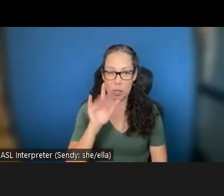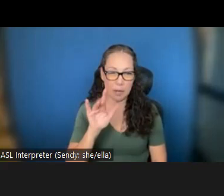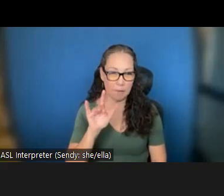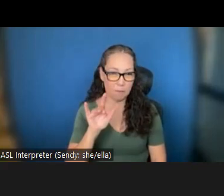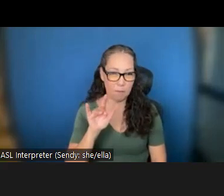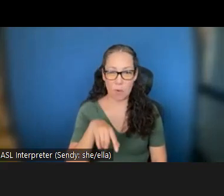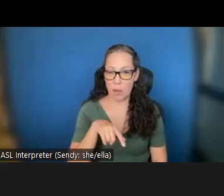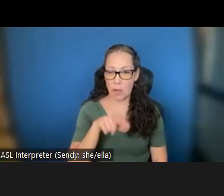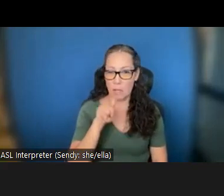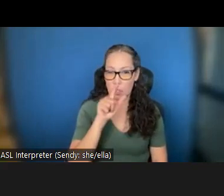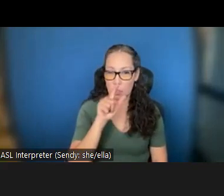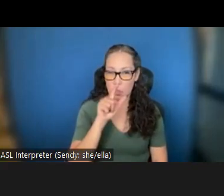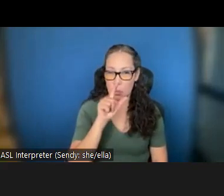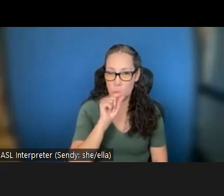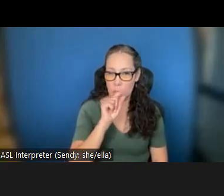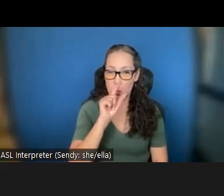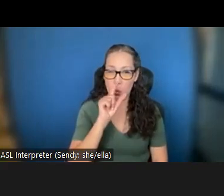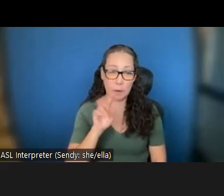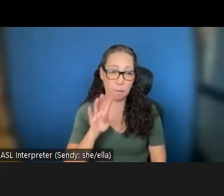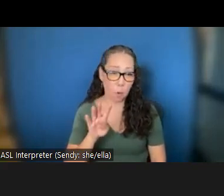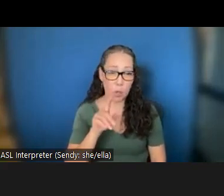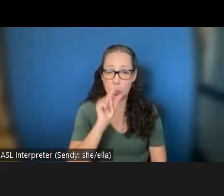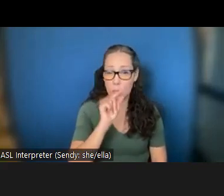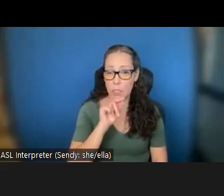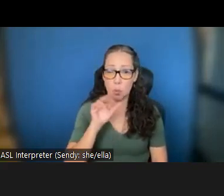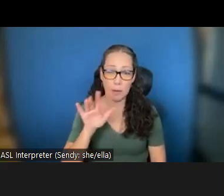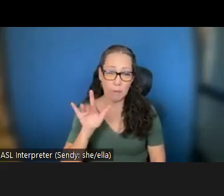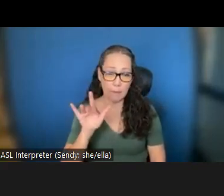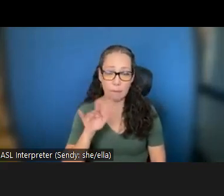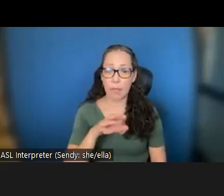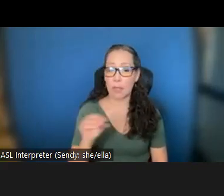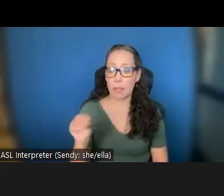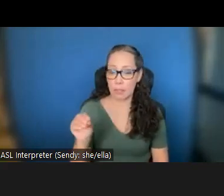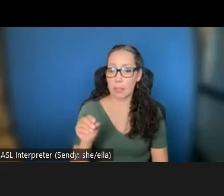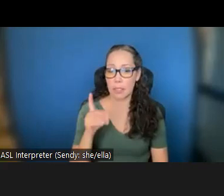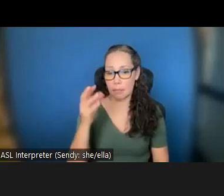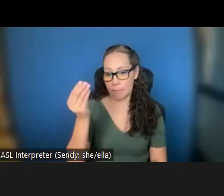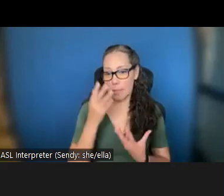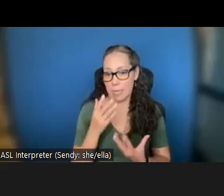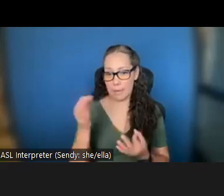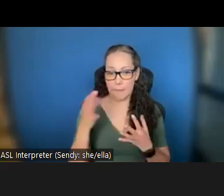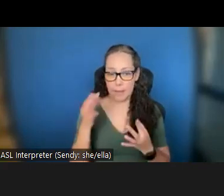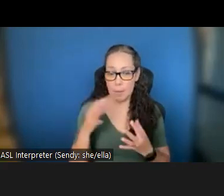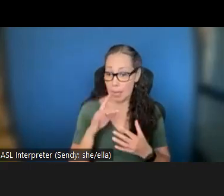chance to review those um so just trying to get some feedback from everyone do these dates look